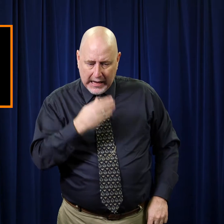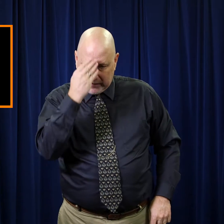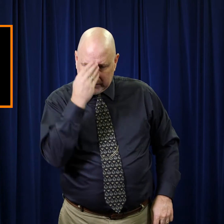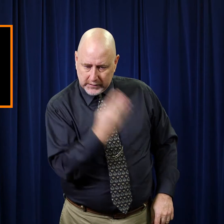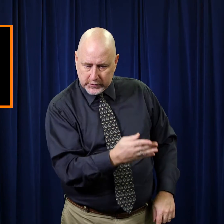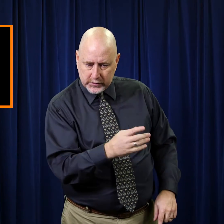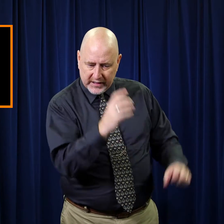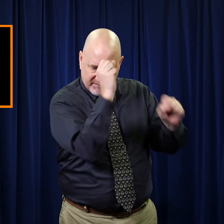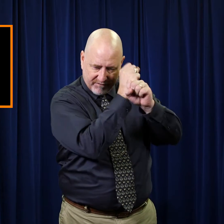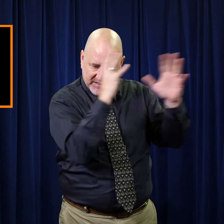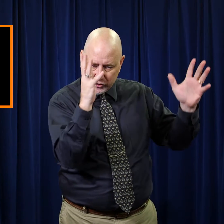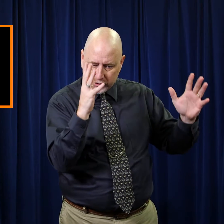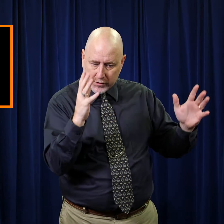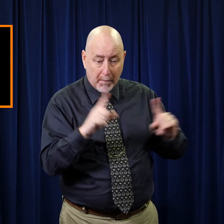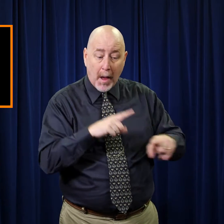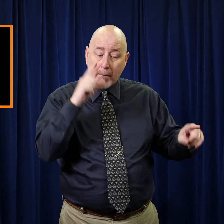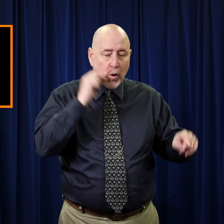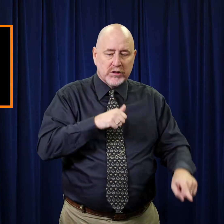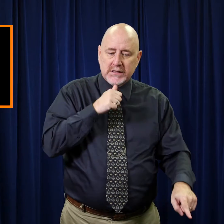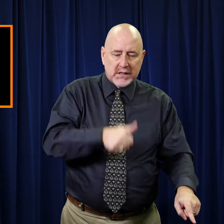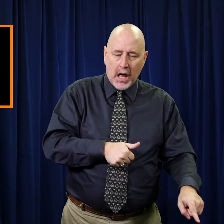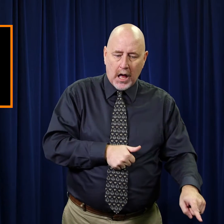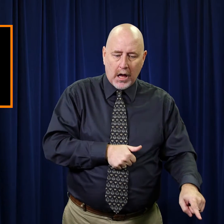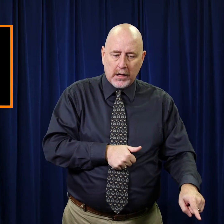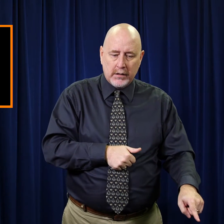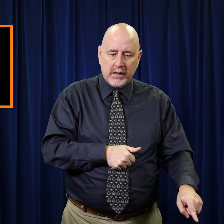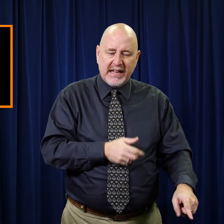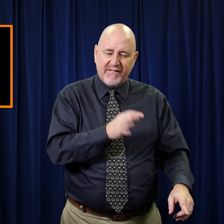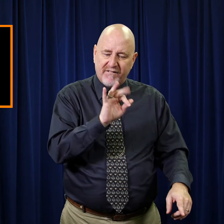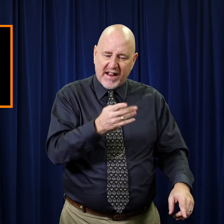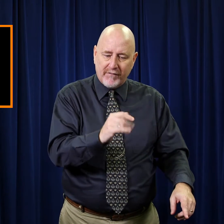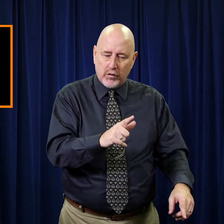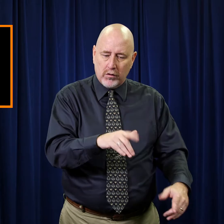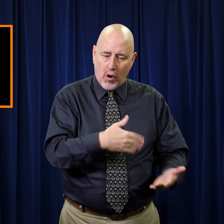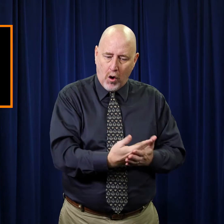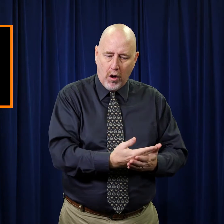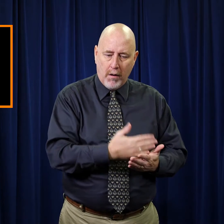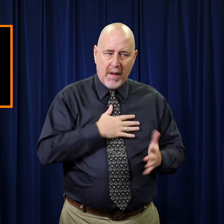make myself known to him in a vision. But it's not so with Moses. He's faithful in